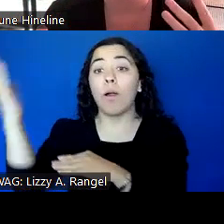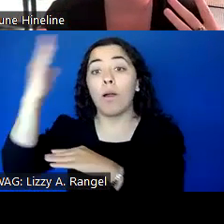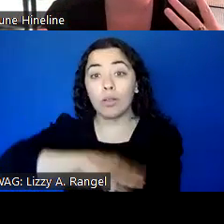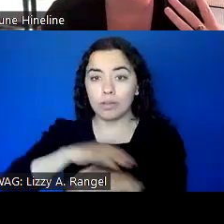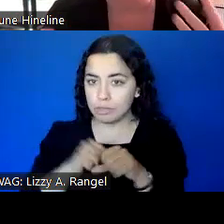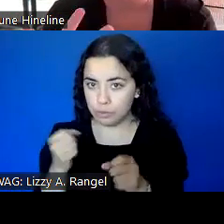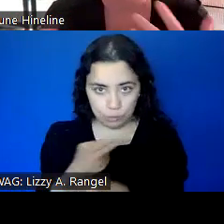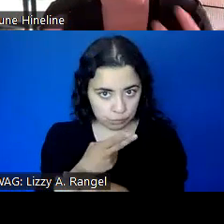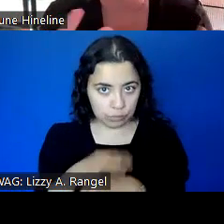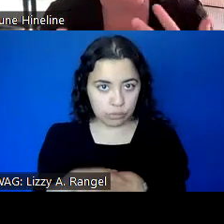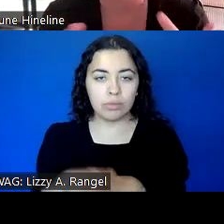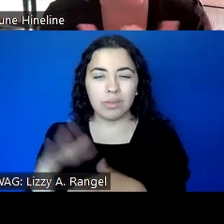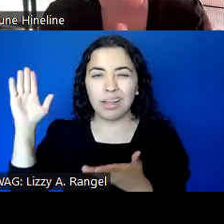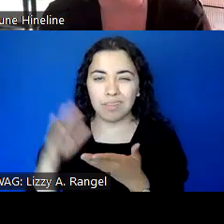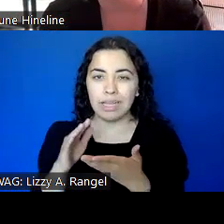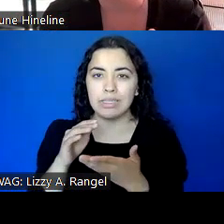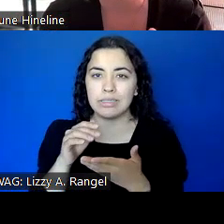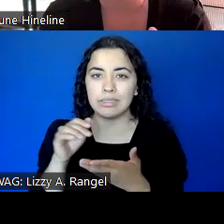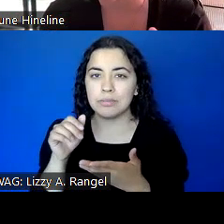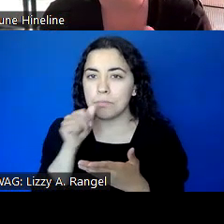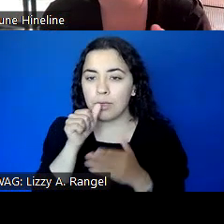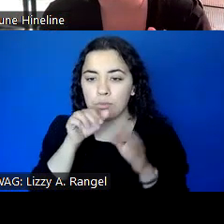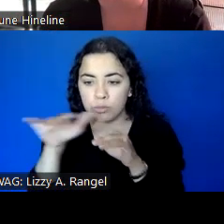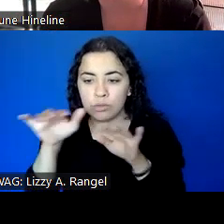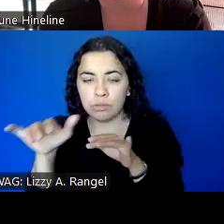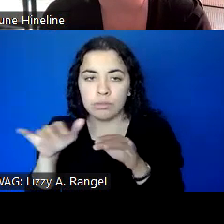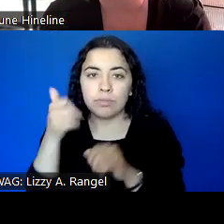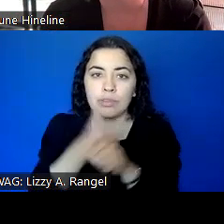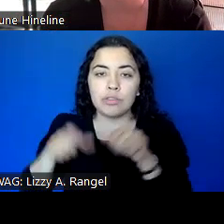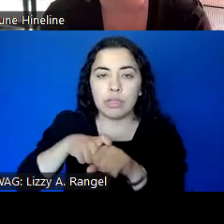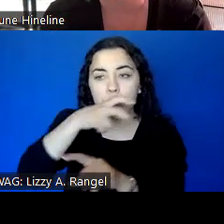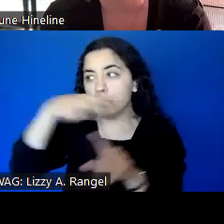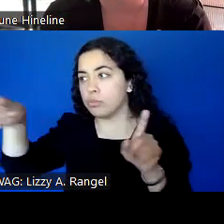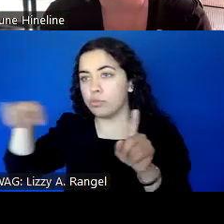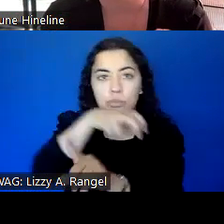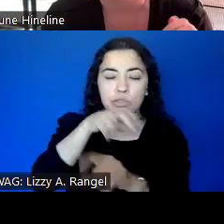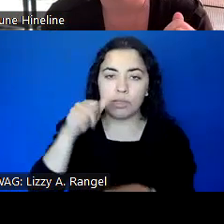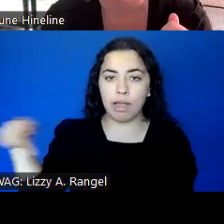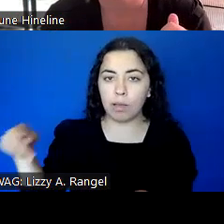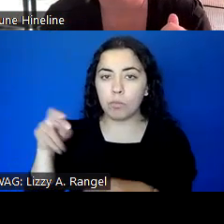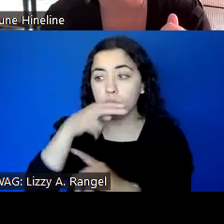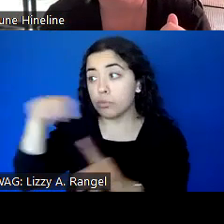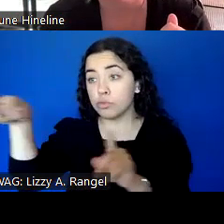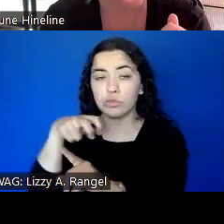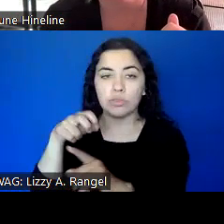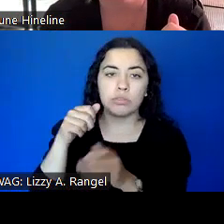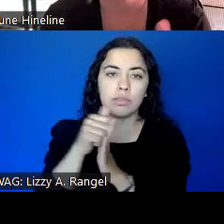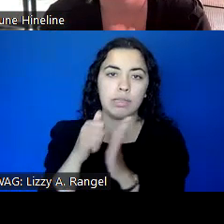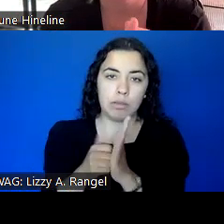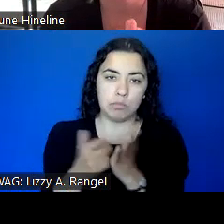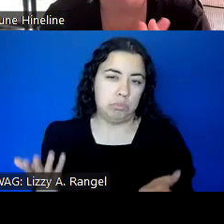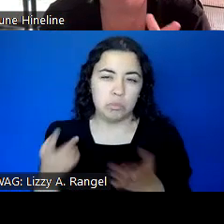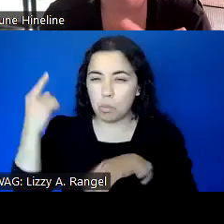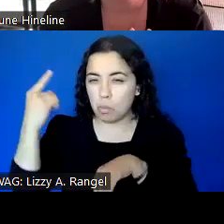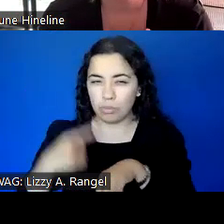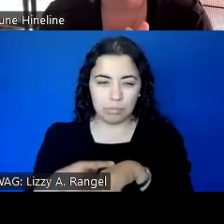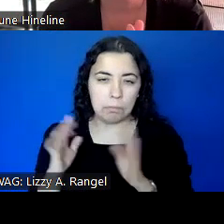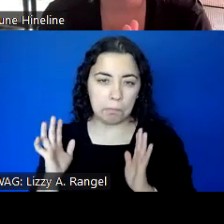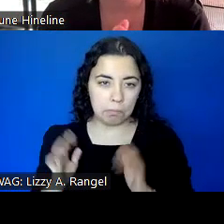this as SSO. It significantly reduces the friction by only requiring one login per action or session.